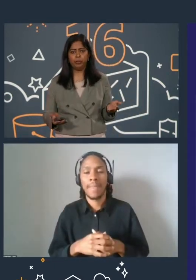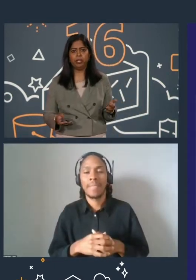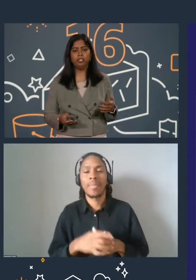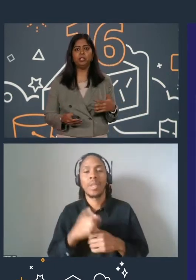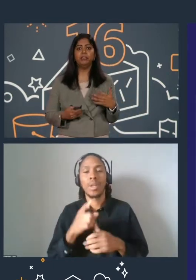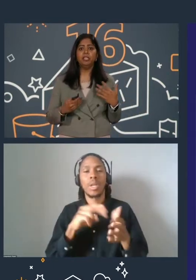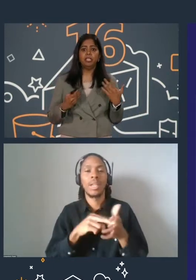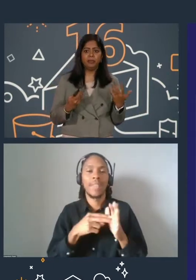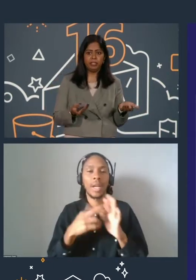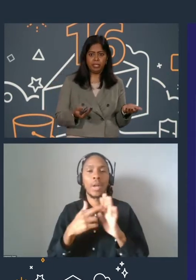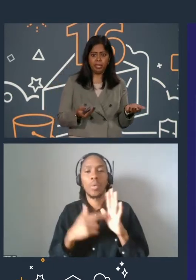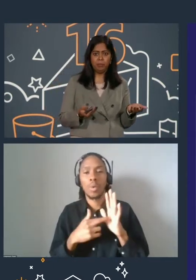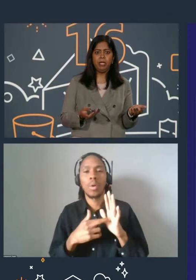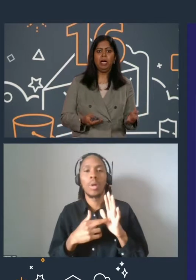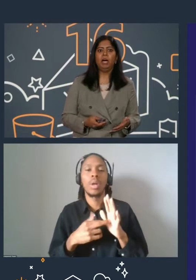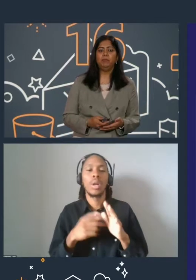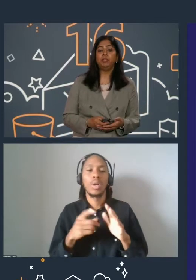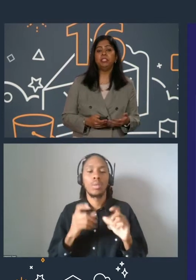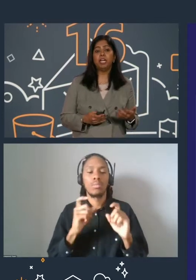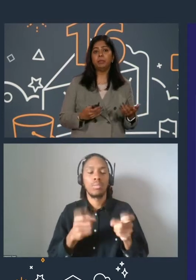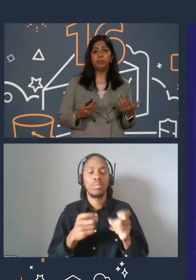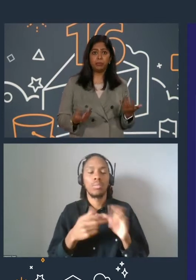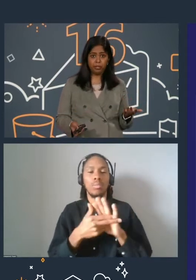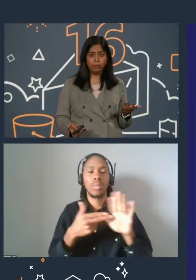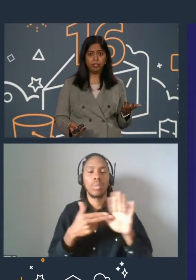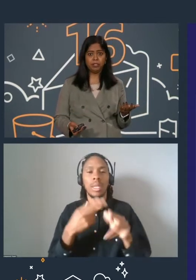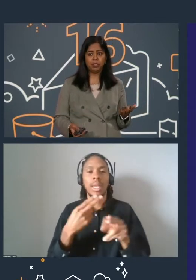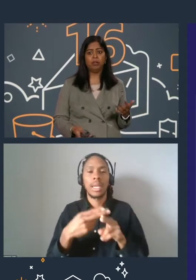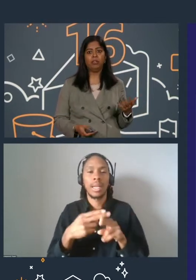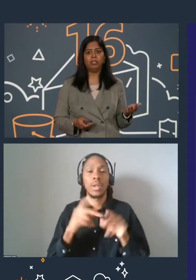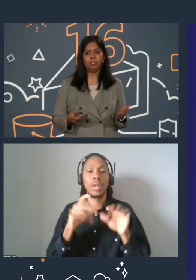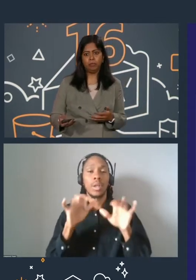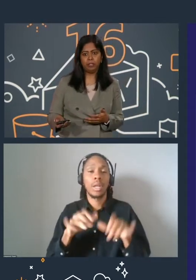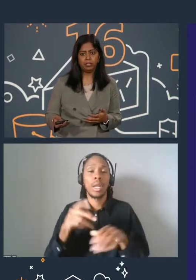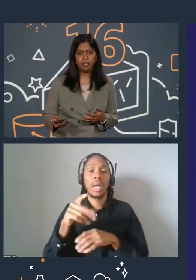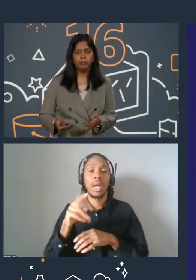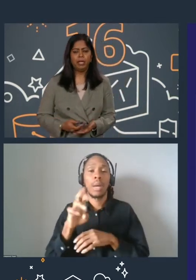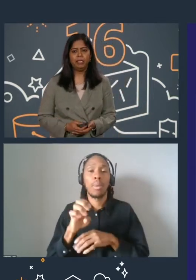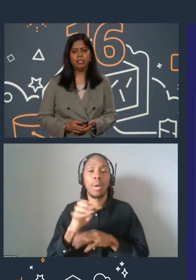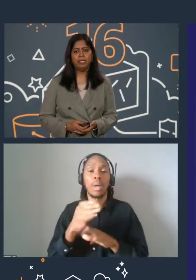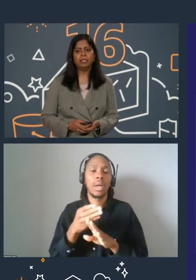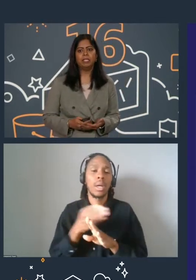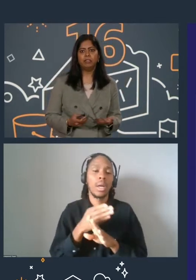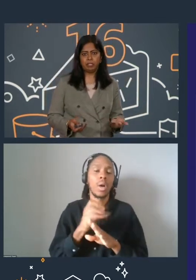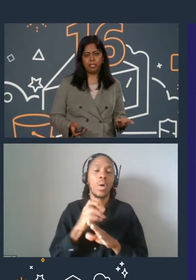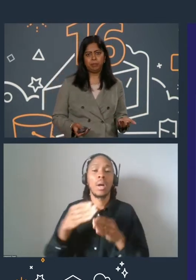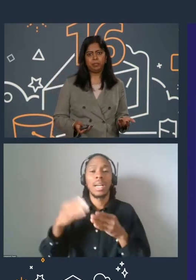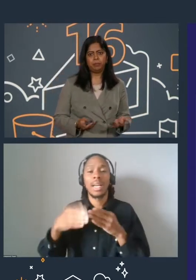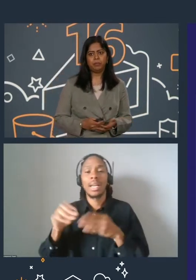where you give it an event name. You can type in a prefix or a suffix, and then select the event types.